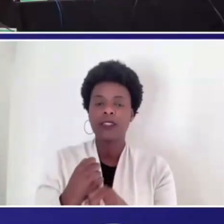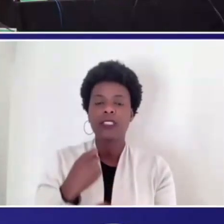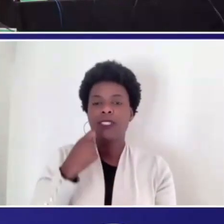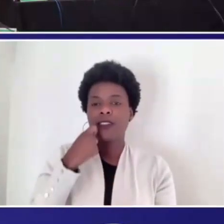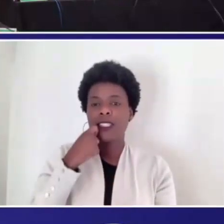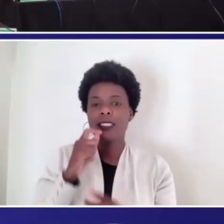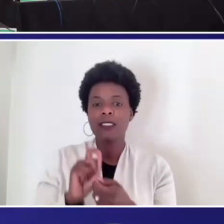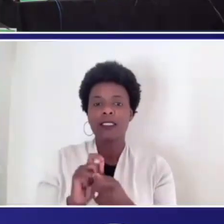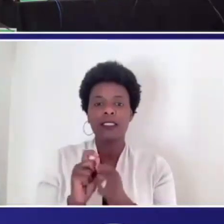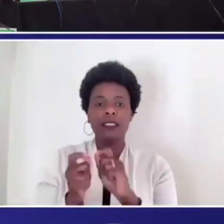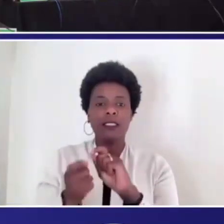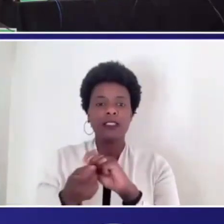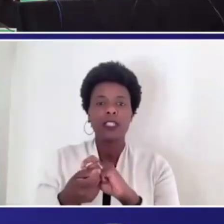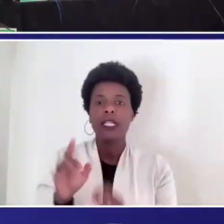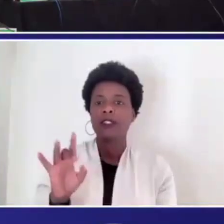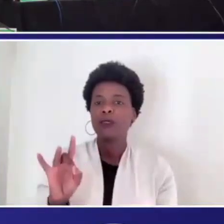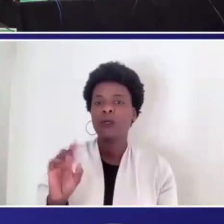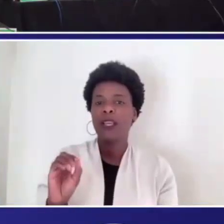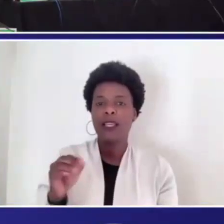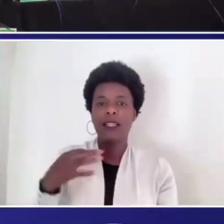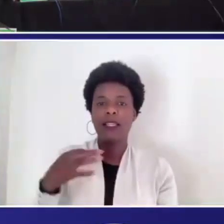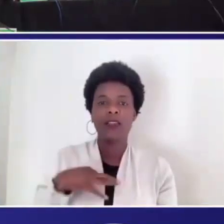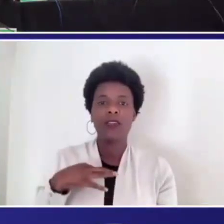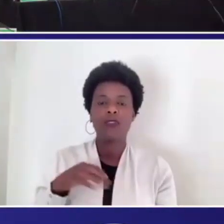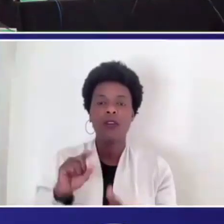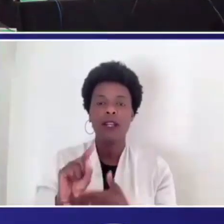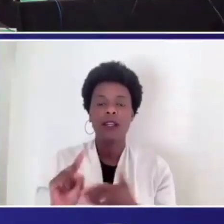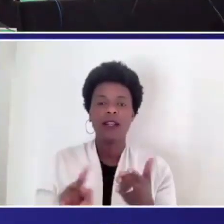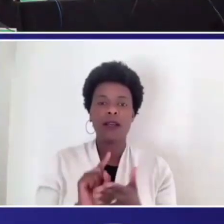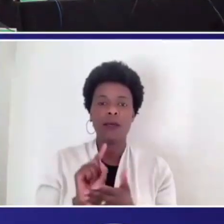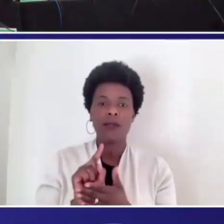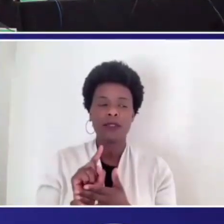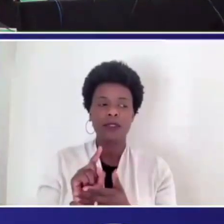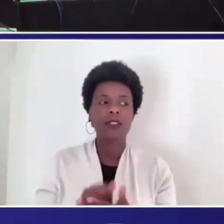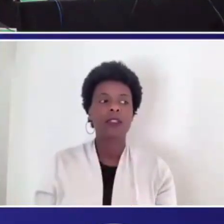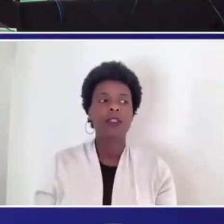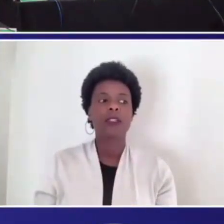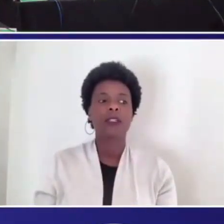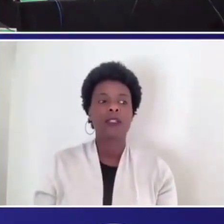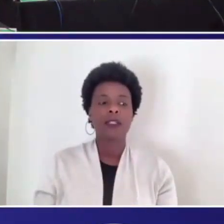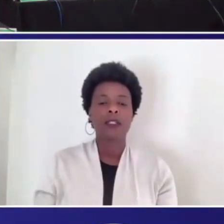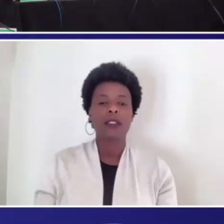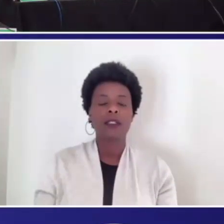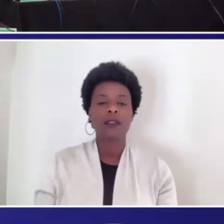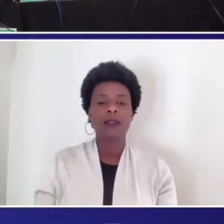80 credit hours would be a --